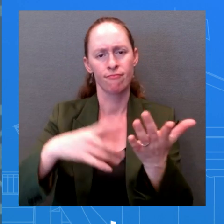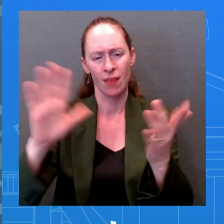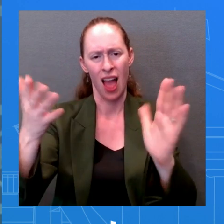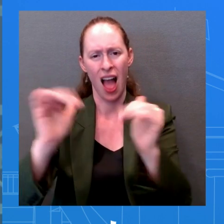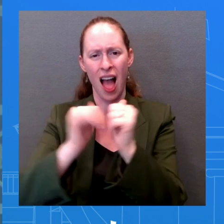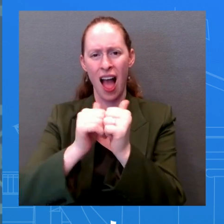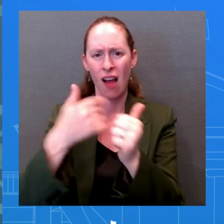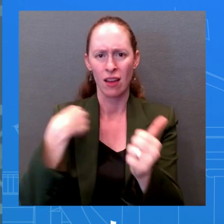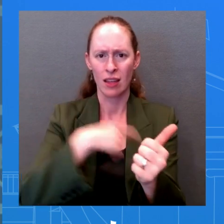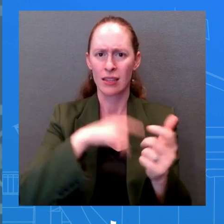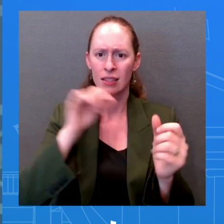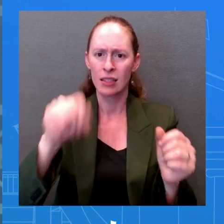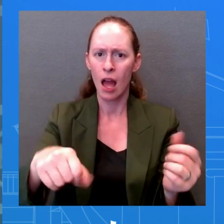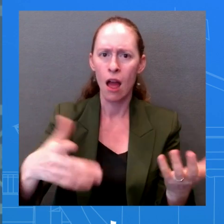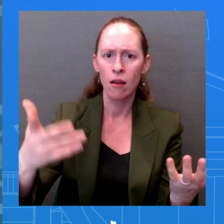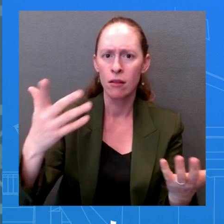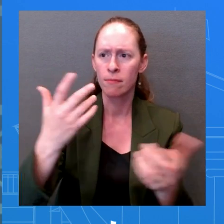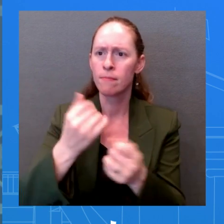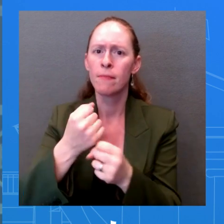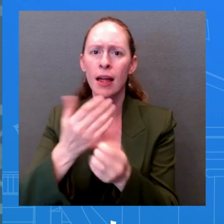we celebrate the progress and prosperity